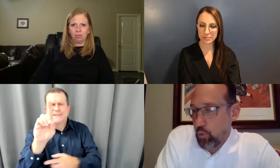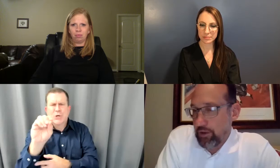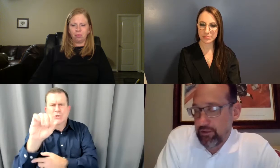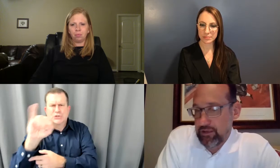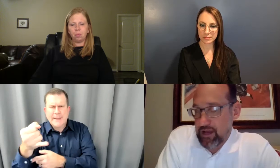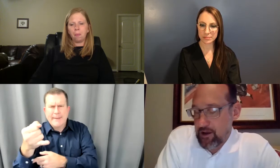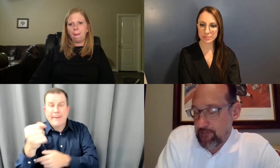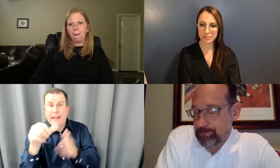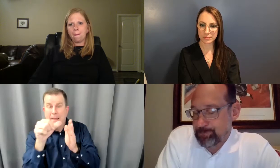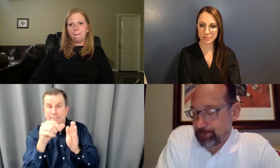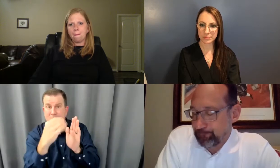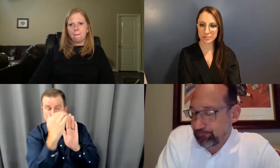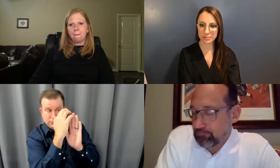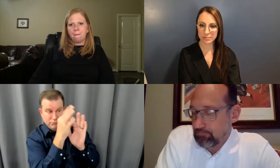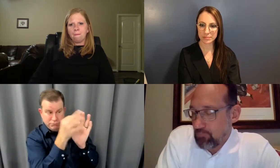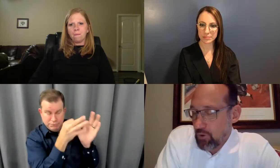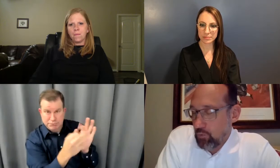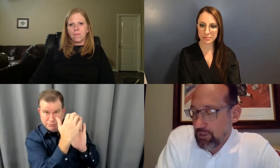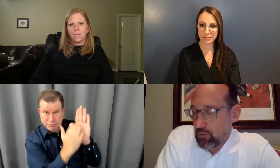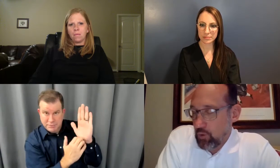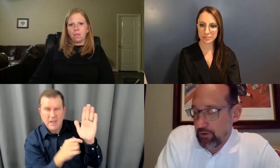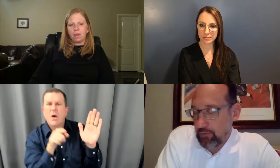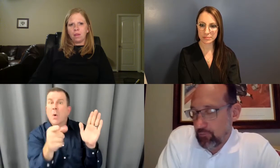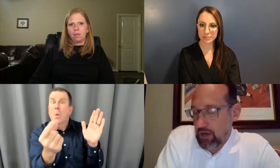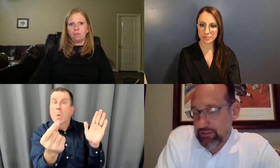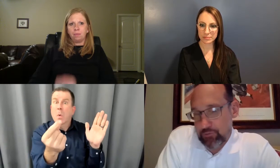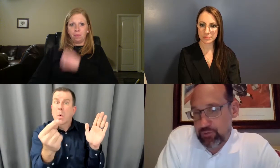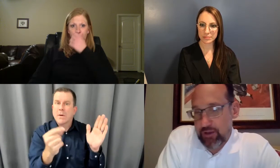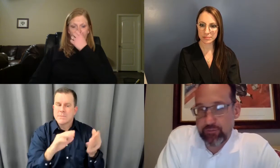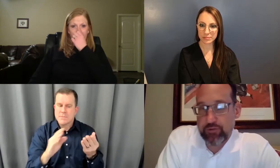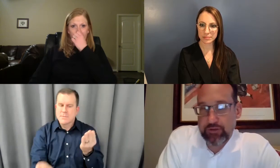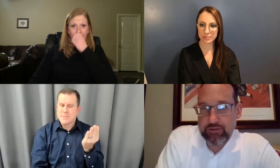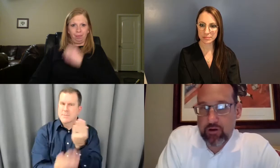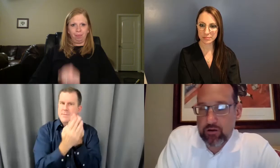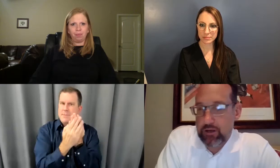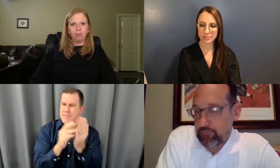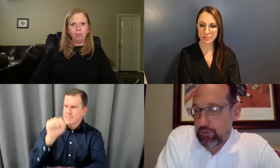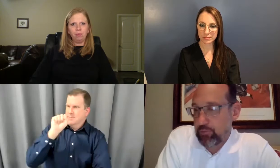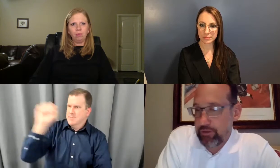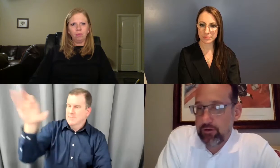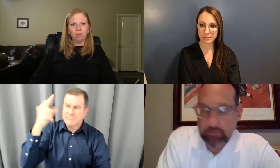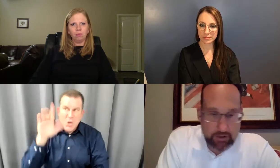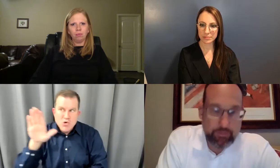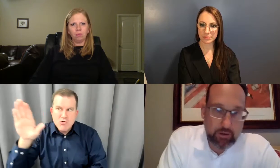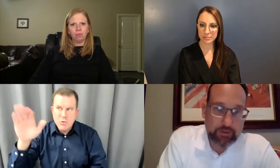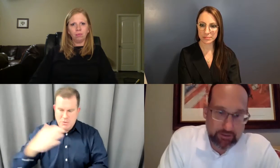what the rights and responsibilities are of people with hearing impairments